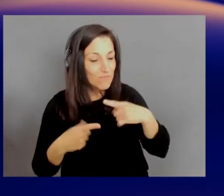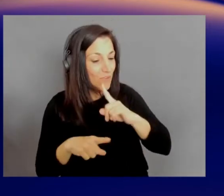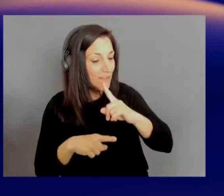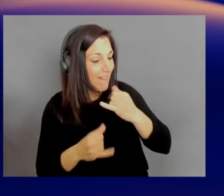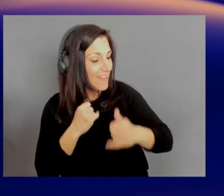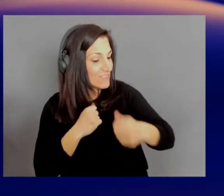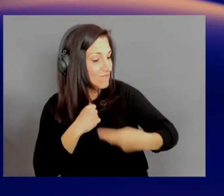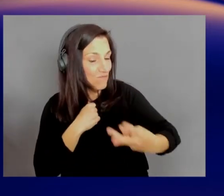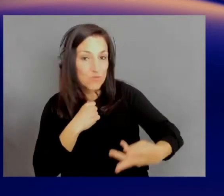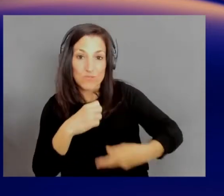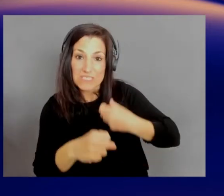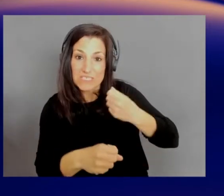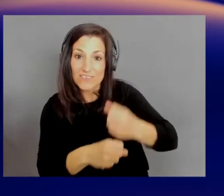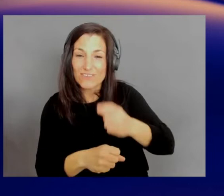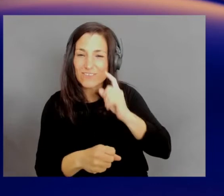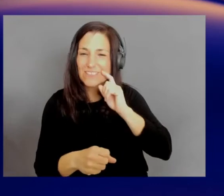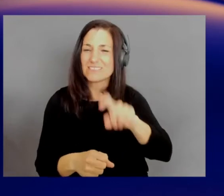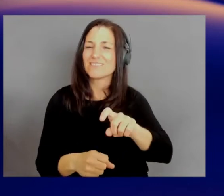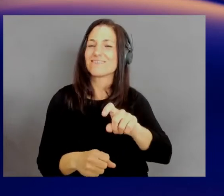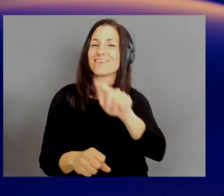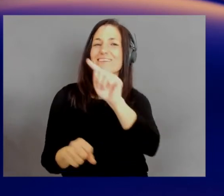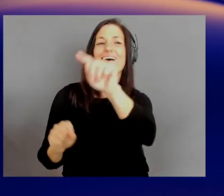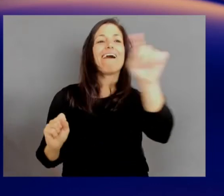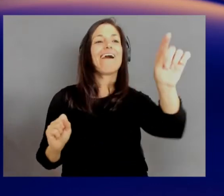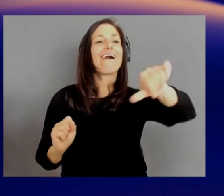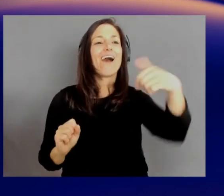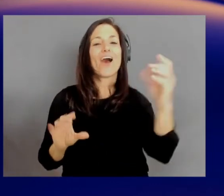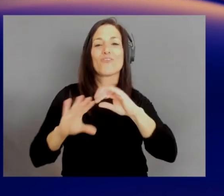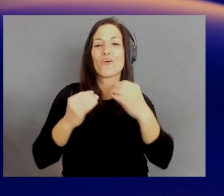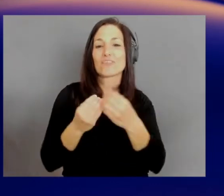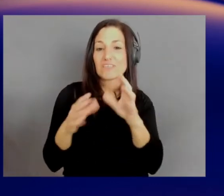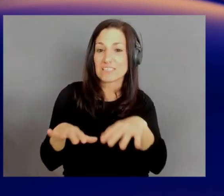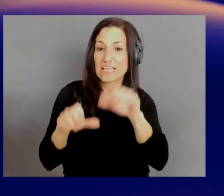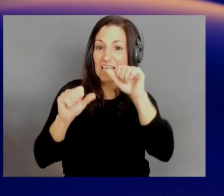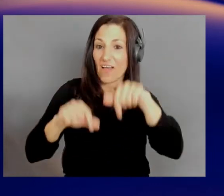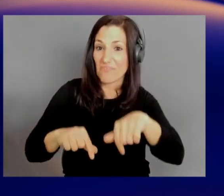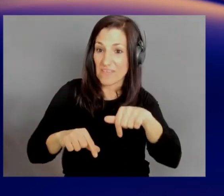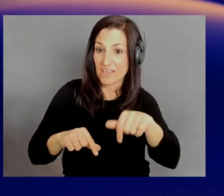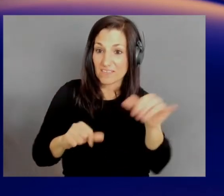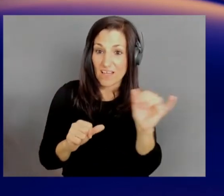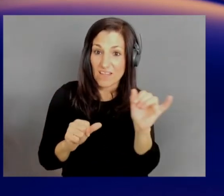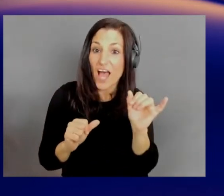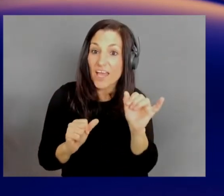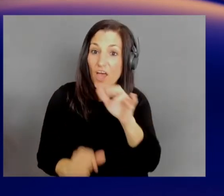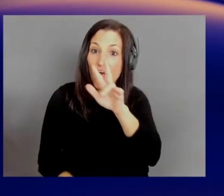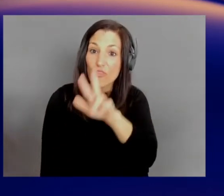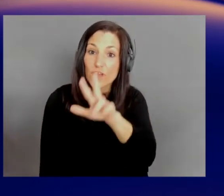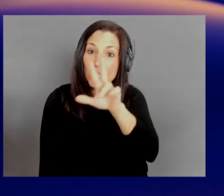that have actually kind of also taken this on, things like 311 notifications for what's available.